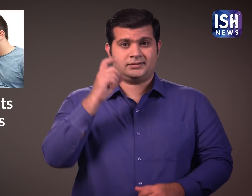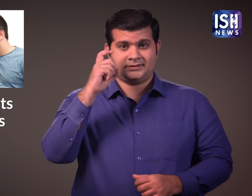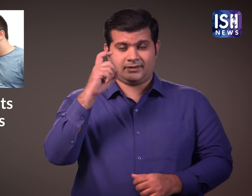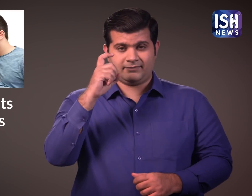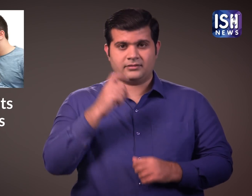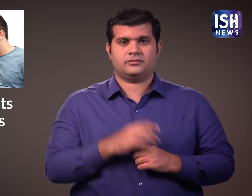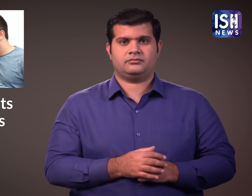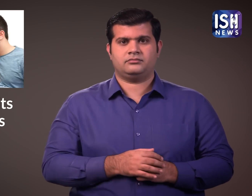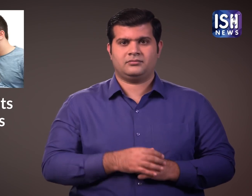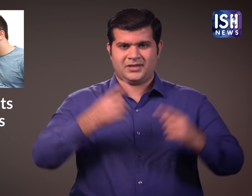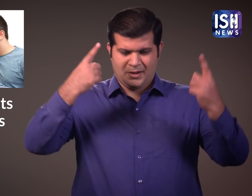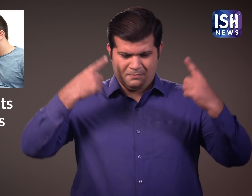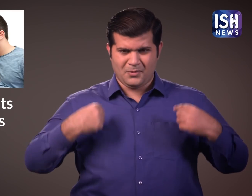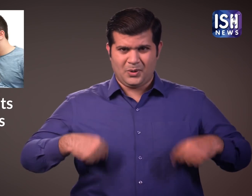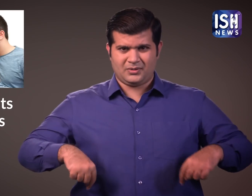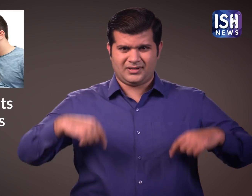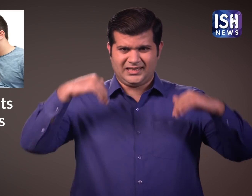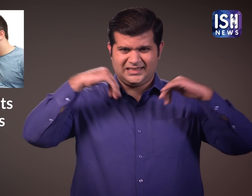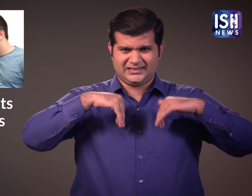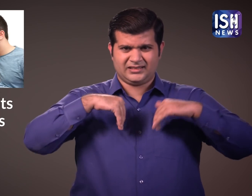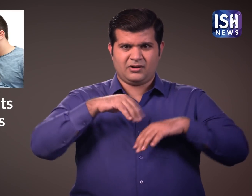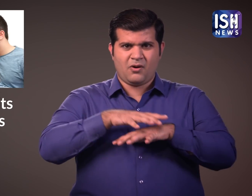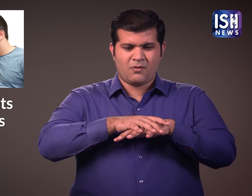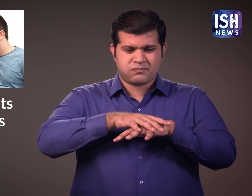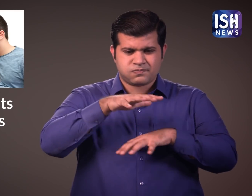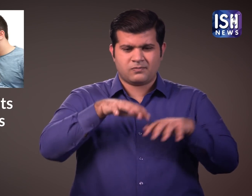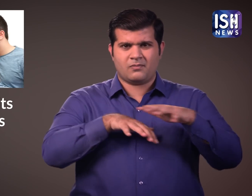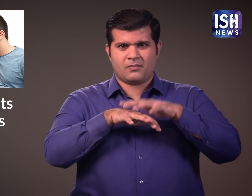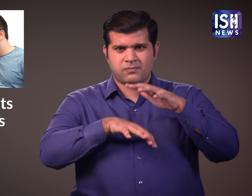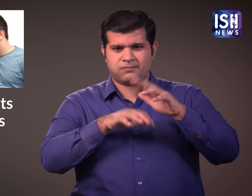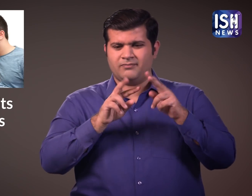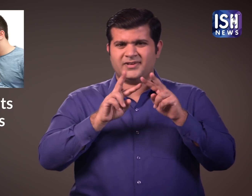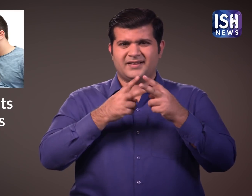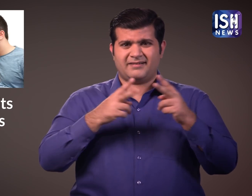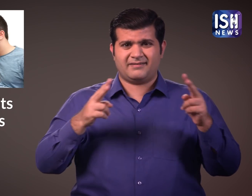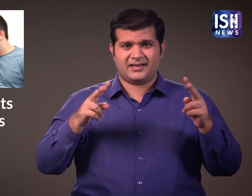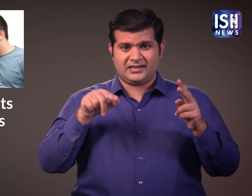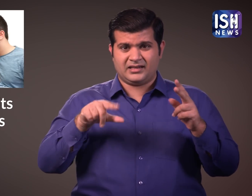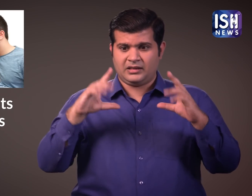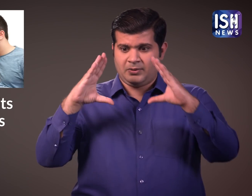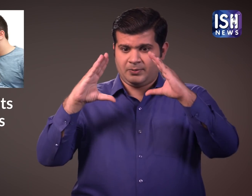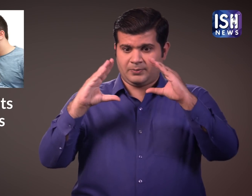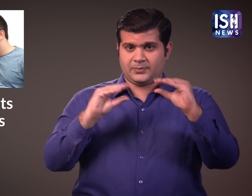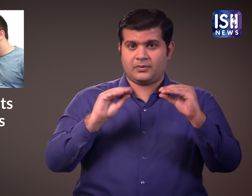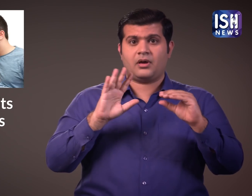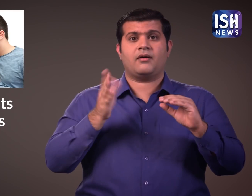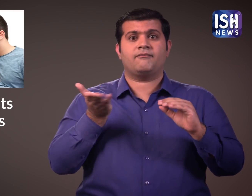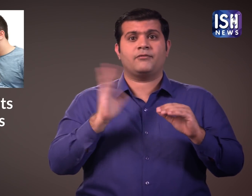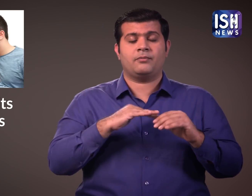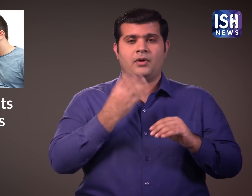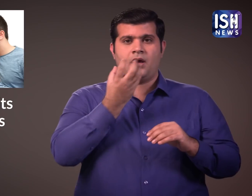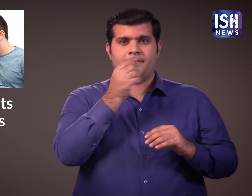7. Apples help to reduce inflammation.